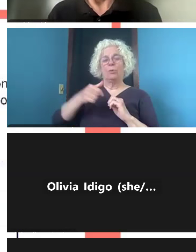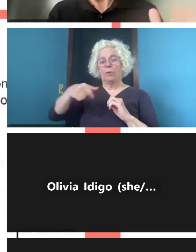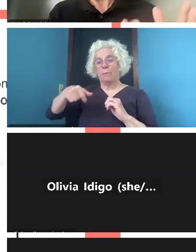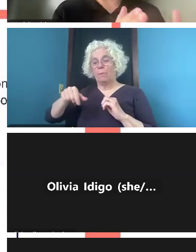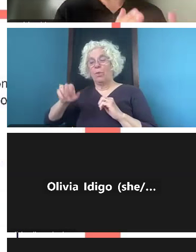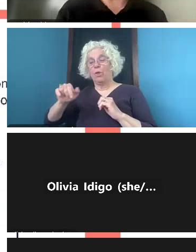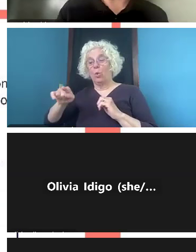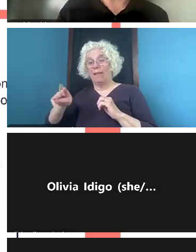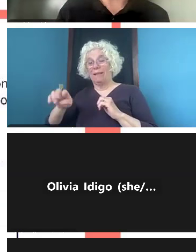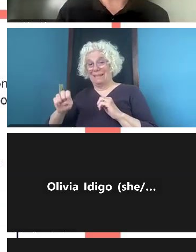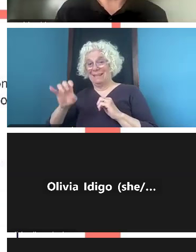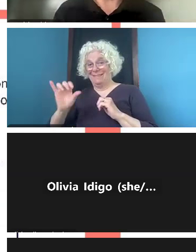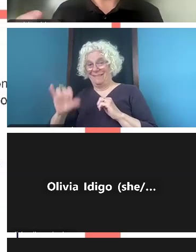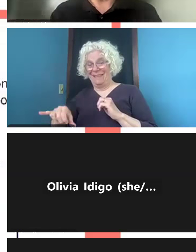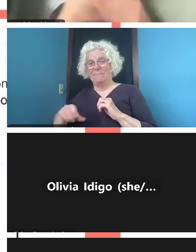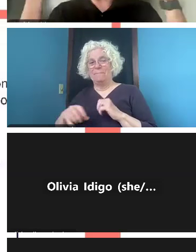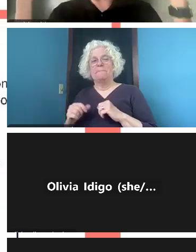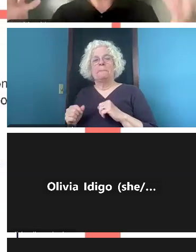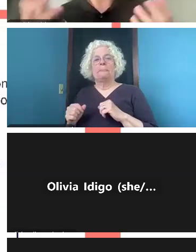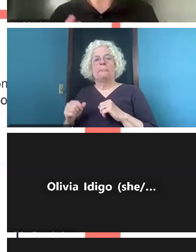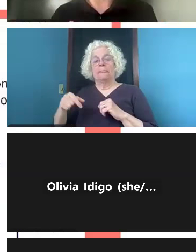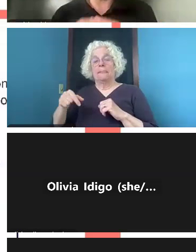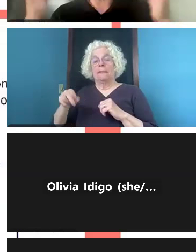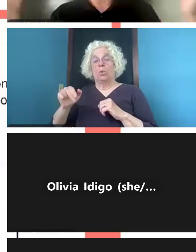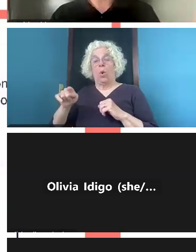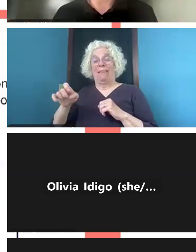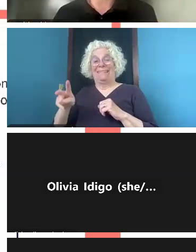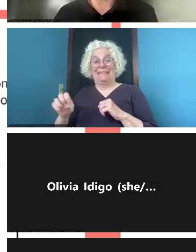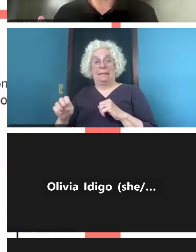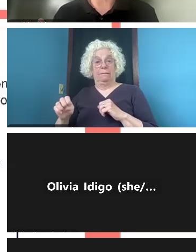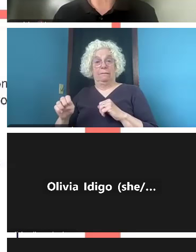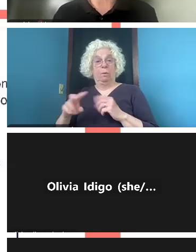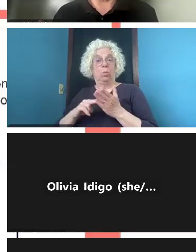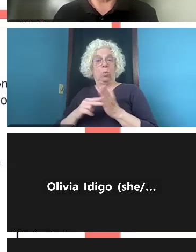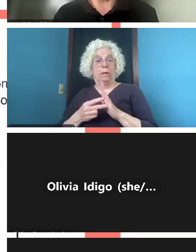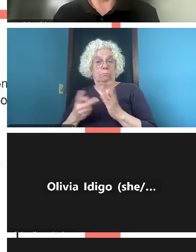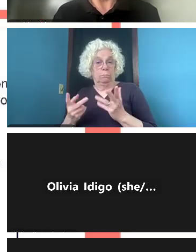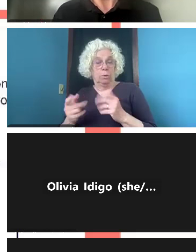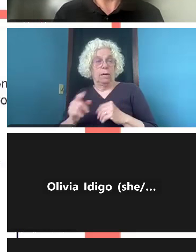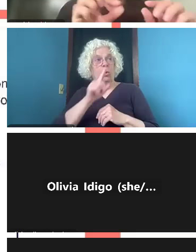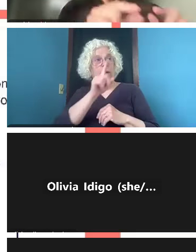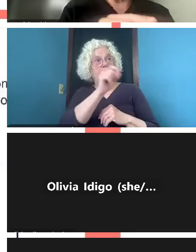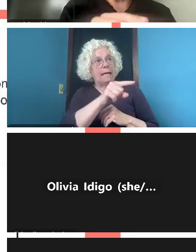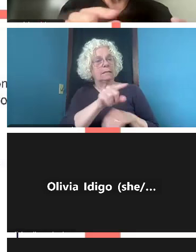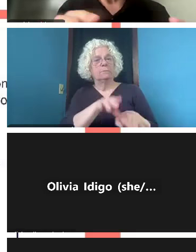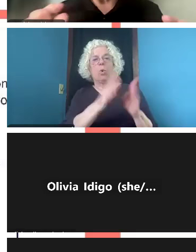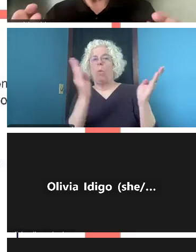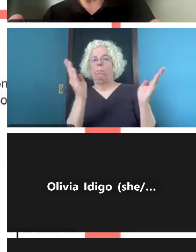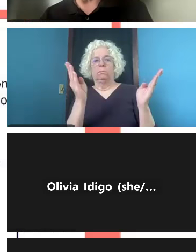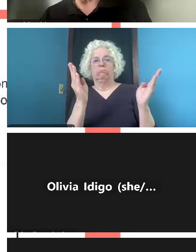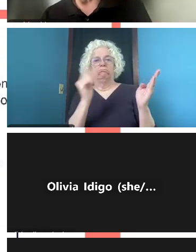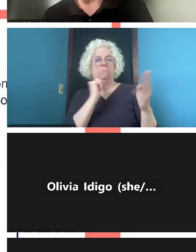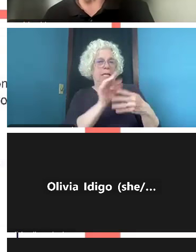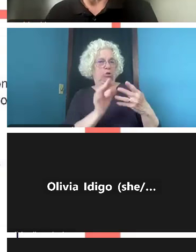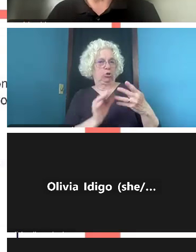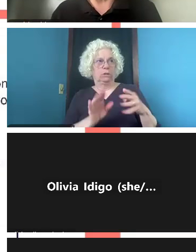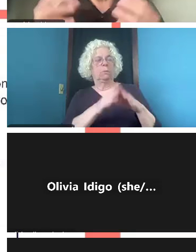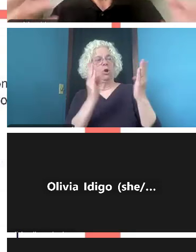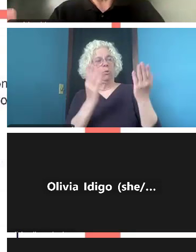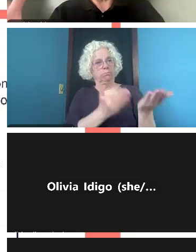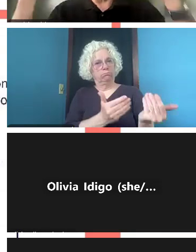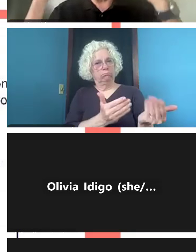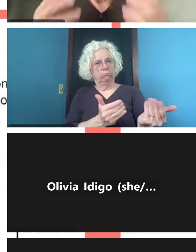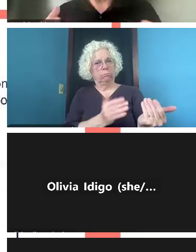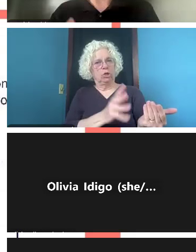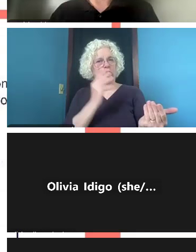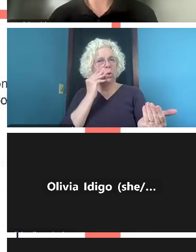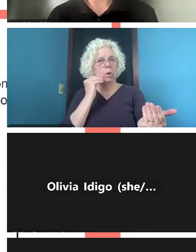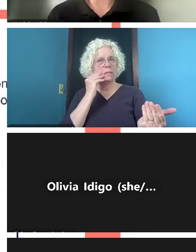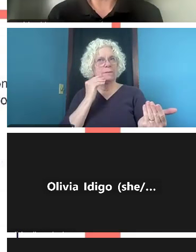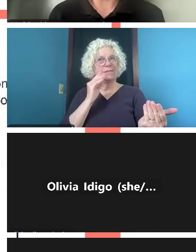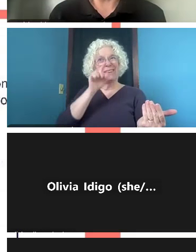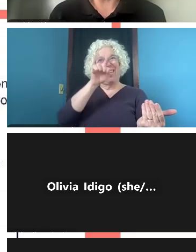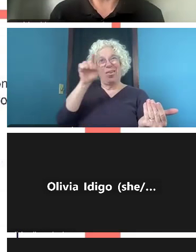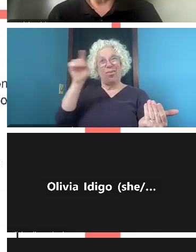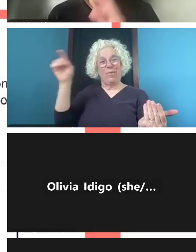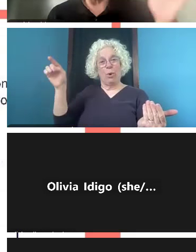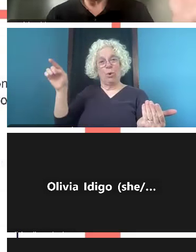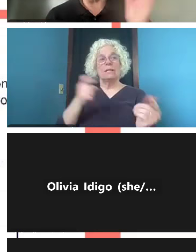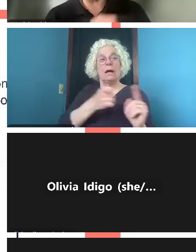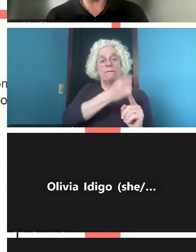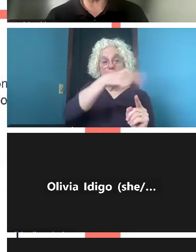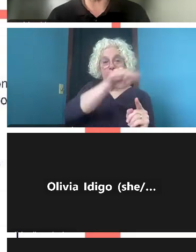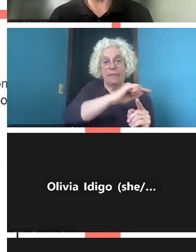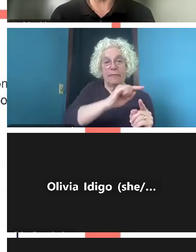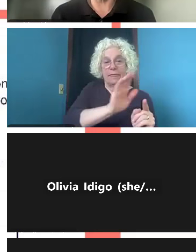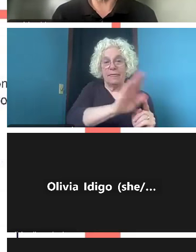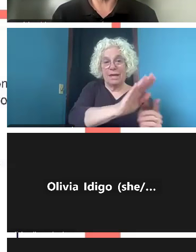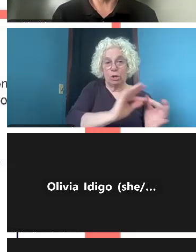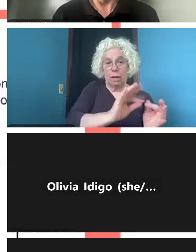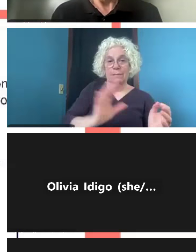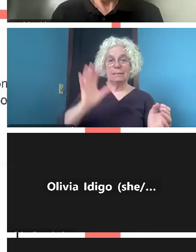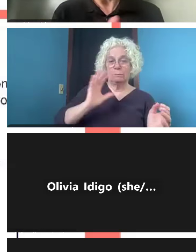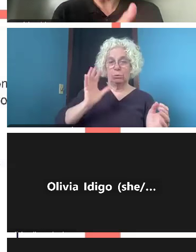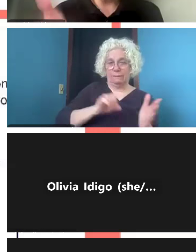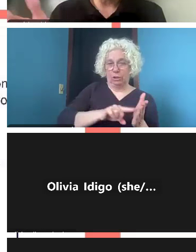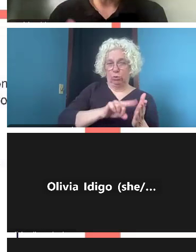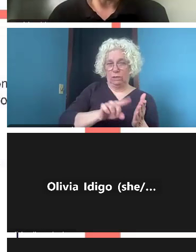So during the qualitative phase, we asked them open-ended to tell us about their experiences. And so everything that you see here that we asked about came directly from our trusted messengers in that previous research phase.